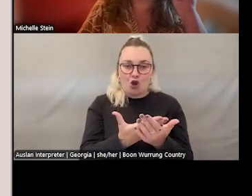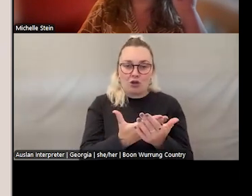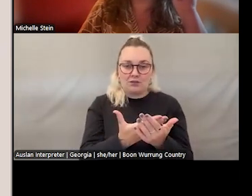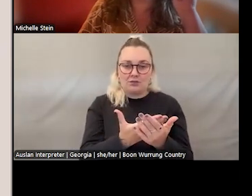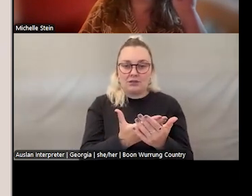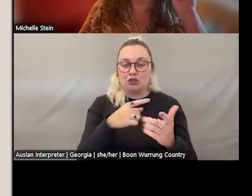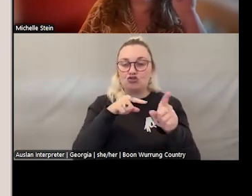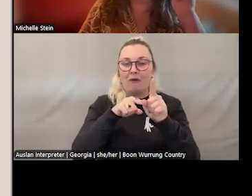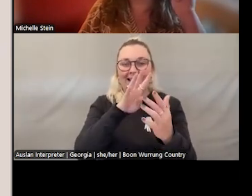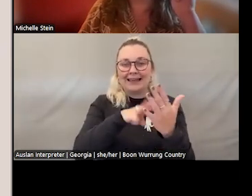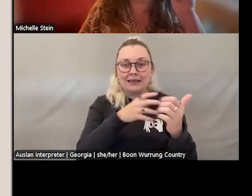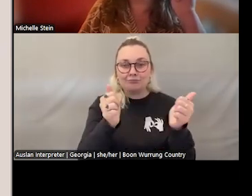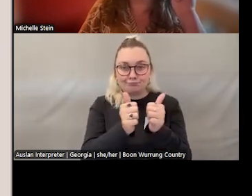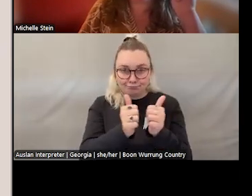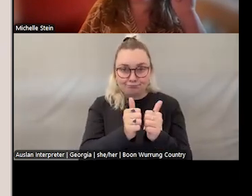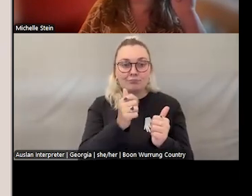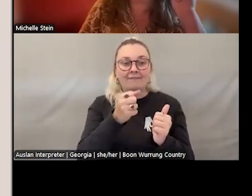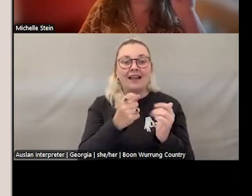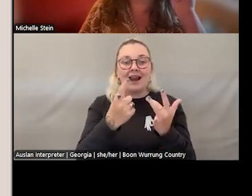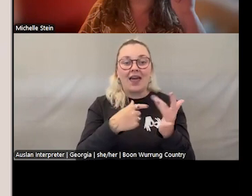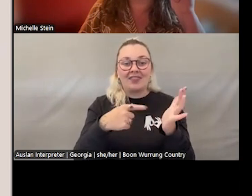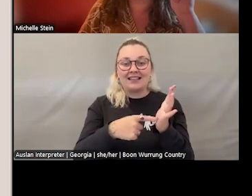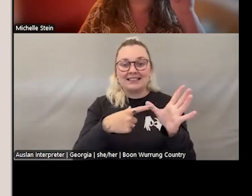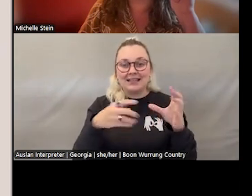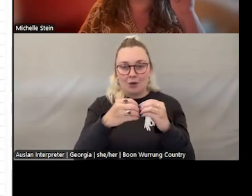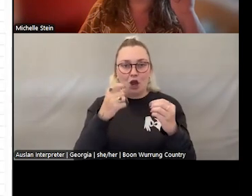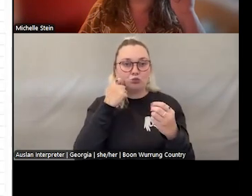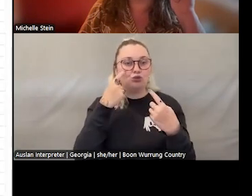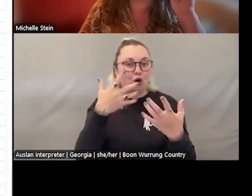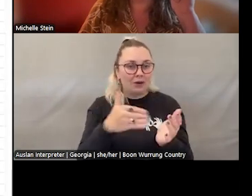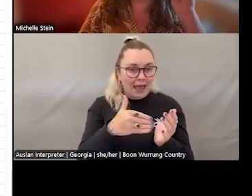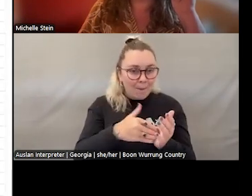tracking sheet. I got another tab for you that I will share with you at the bottom.